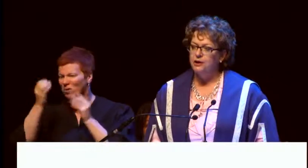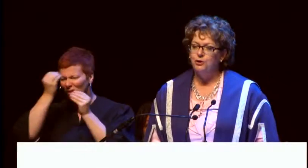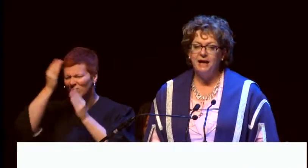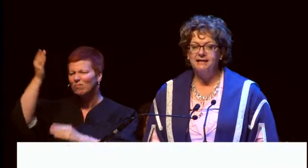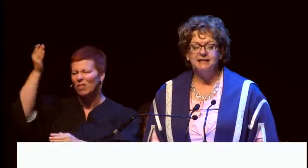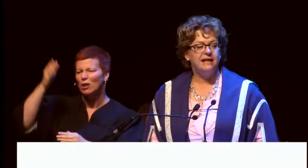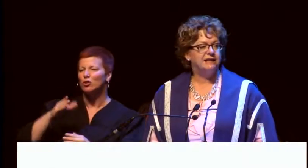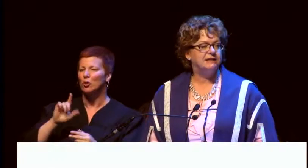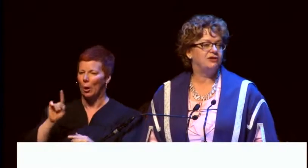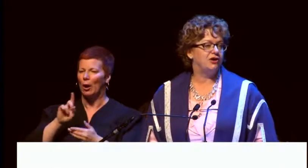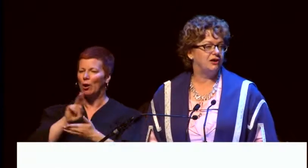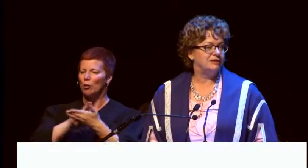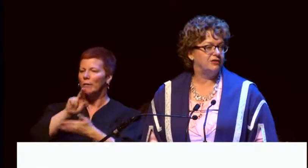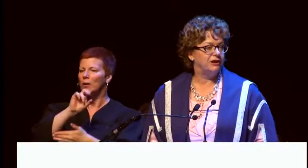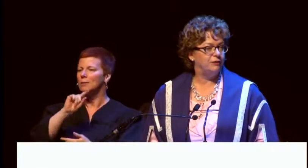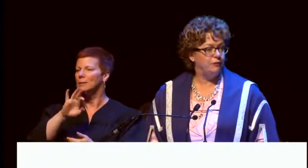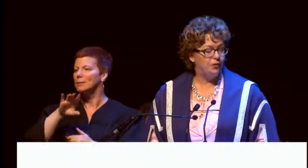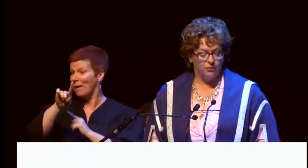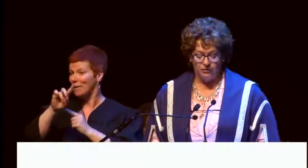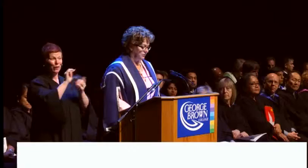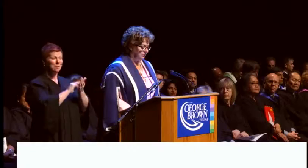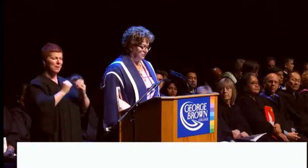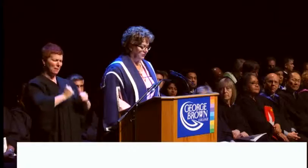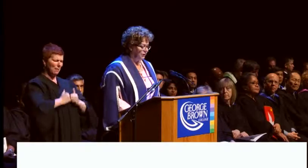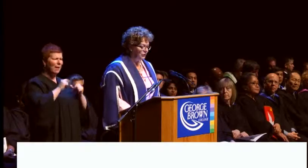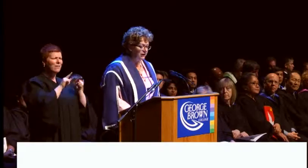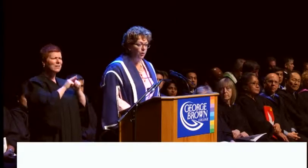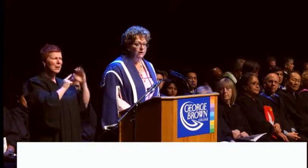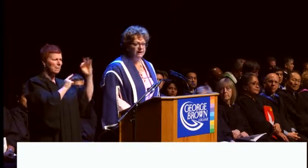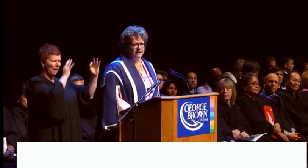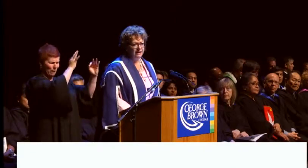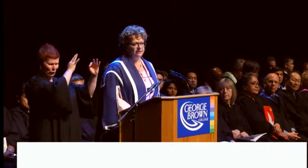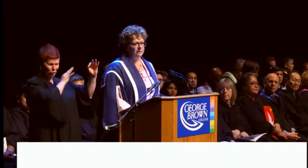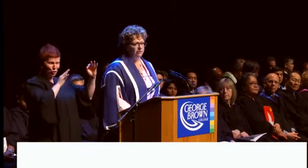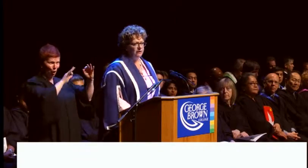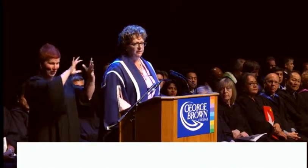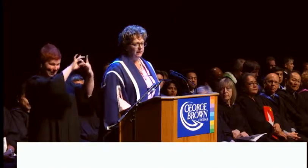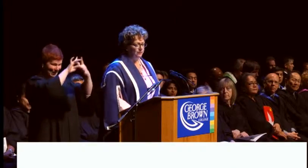"YOU CAN'T CONNECT THE DOTS LOOKING FORWARD; YOU CAN ONLY CONNECT THEM LOOKING BACKWARDS.